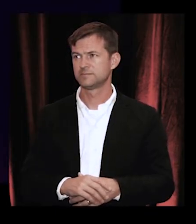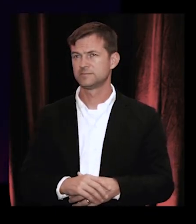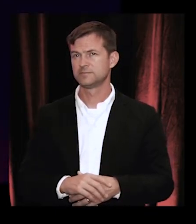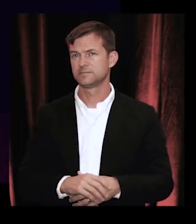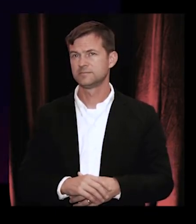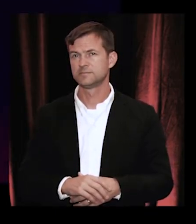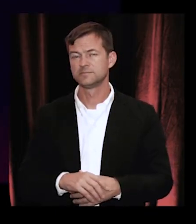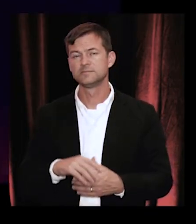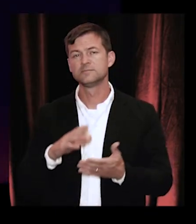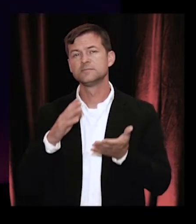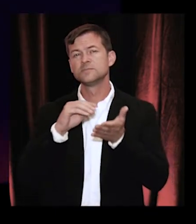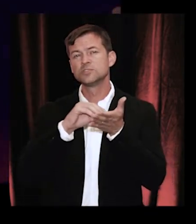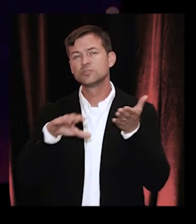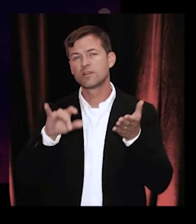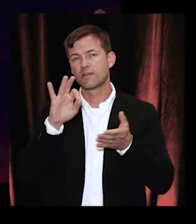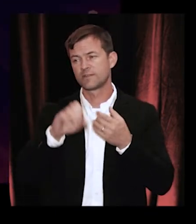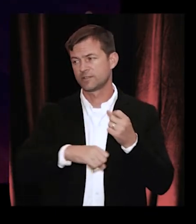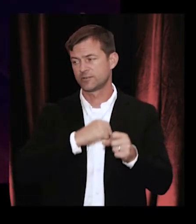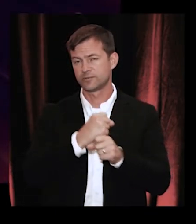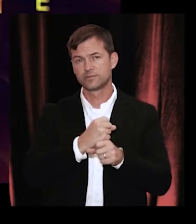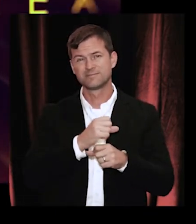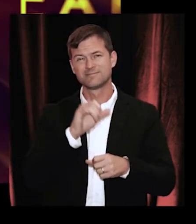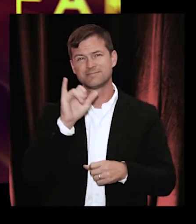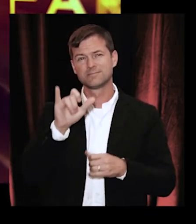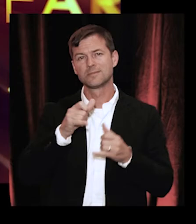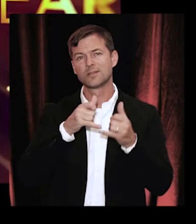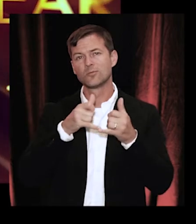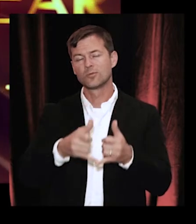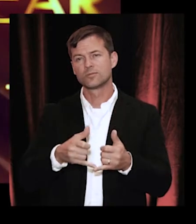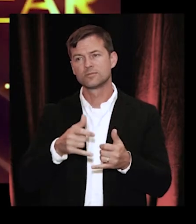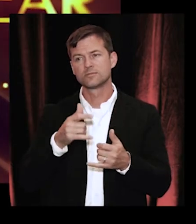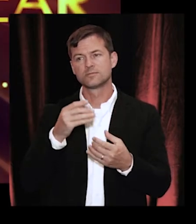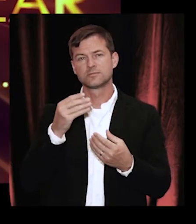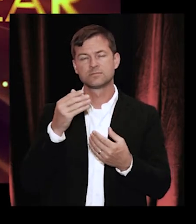Student of the Year. This award is presented to a student with a disability